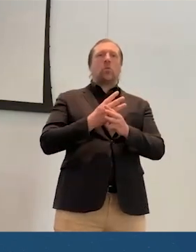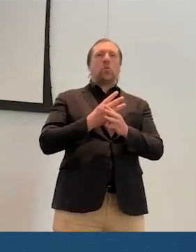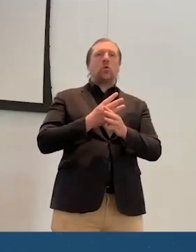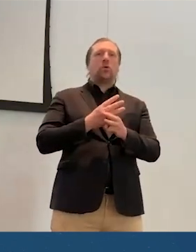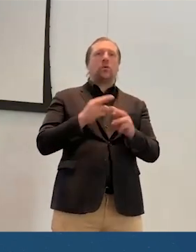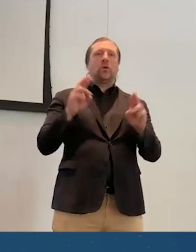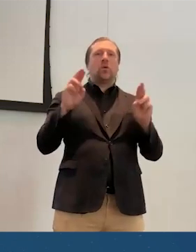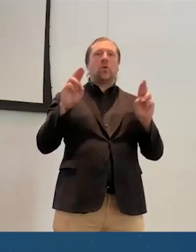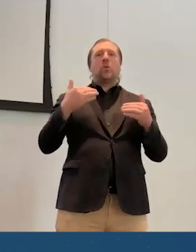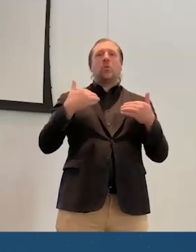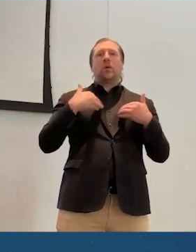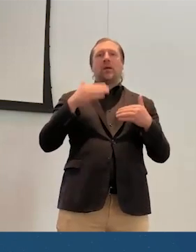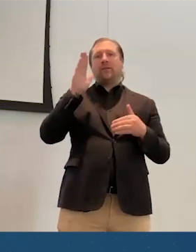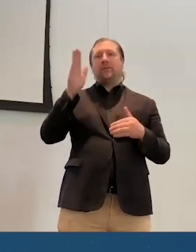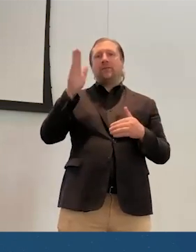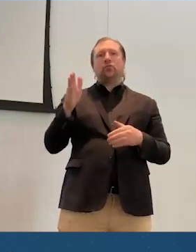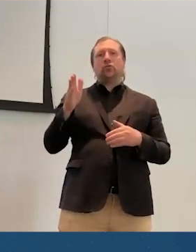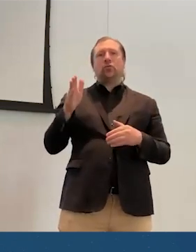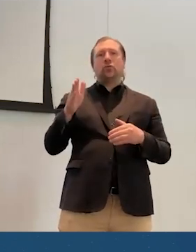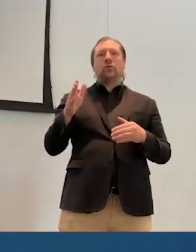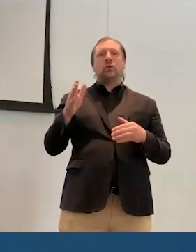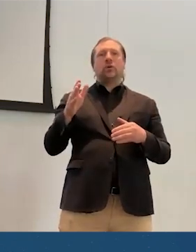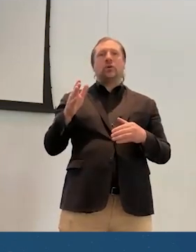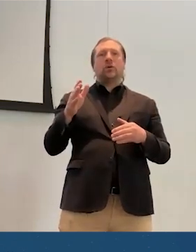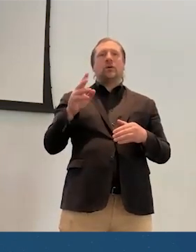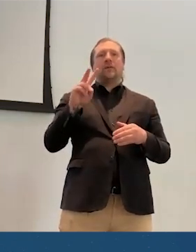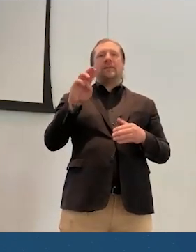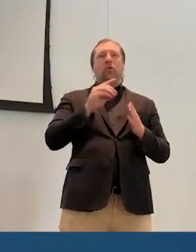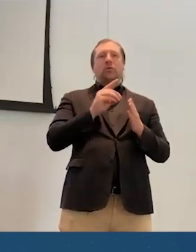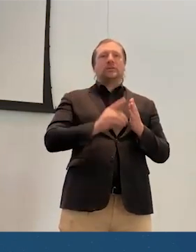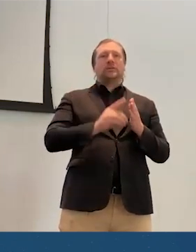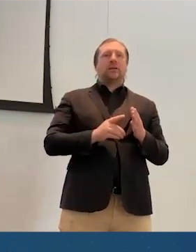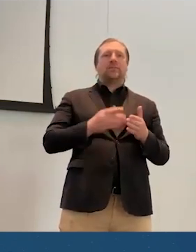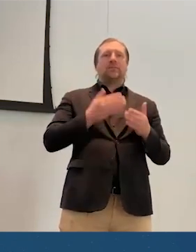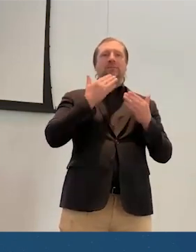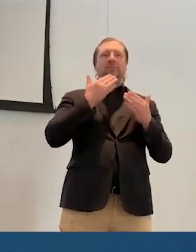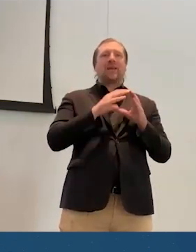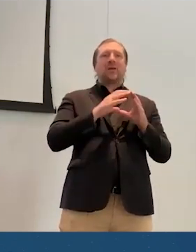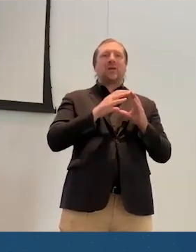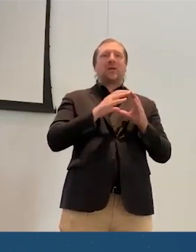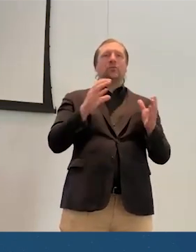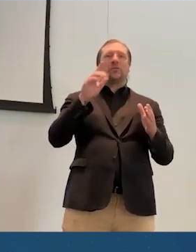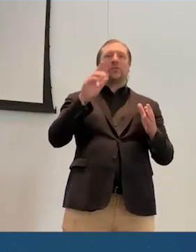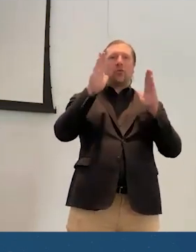design. Thank you so much for your attention.